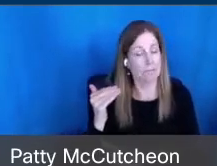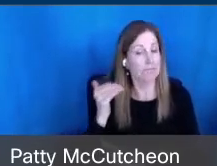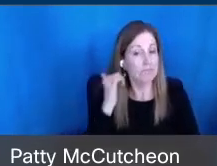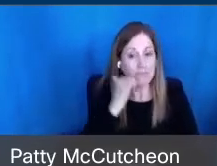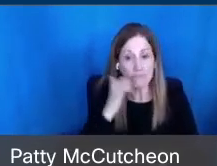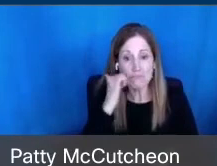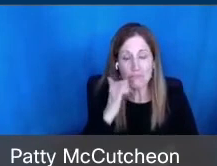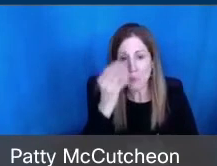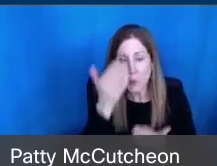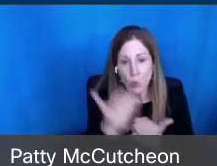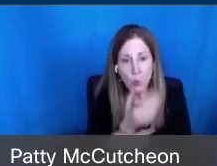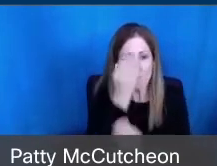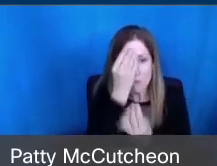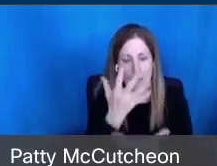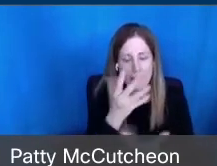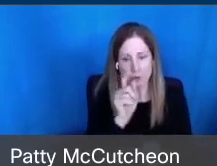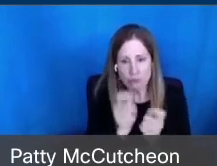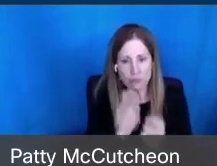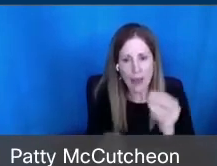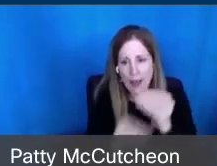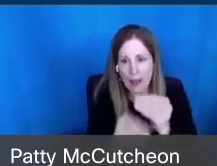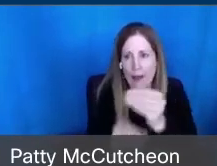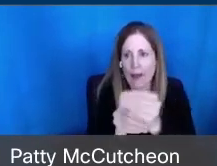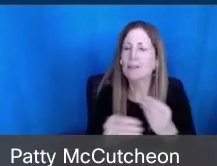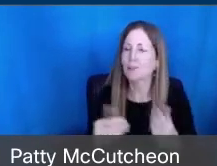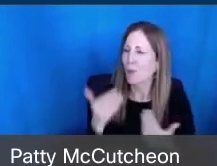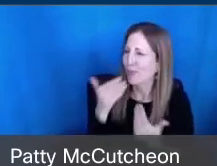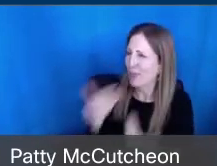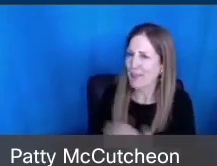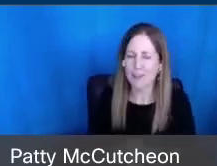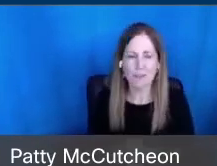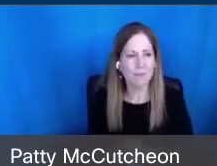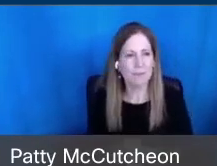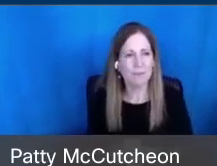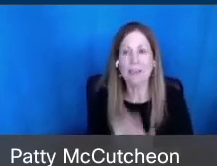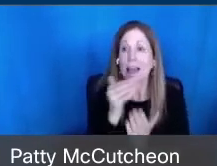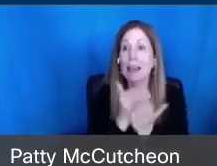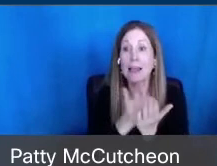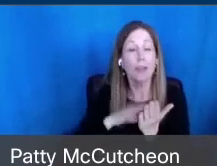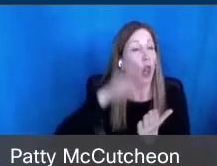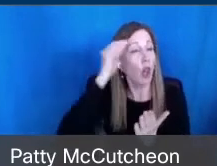that's being provided, so thank you. What lessons learned would you like to share with the audience?